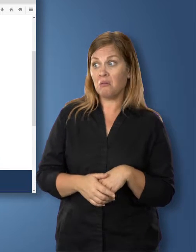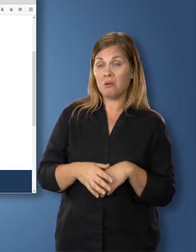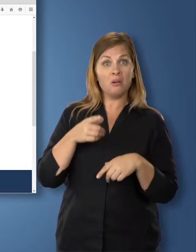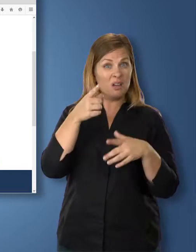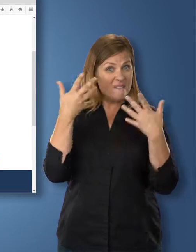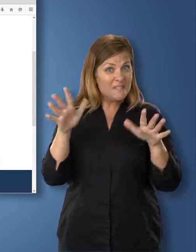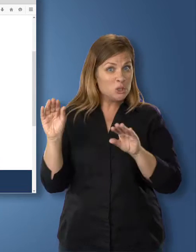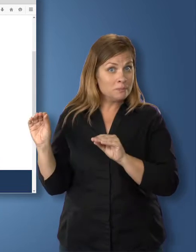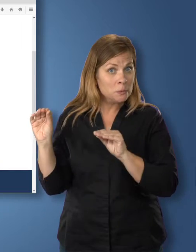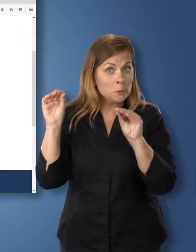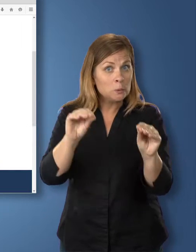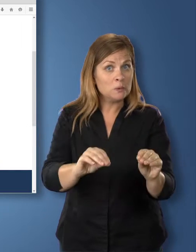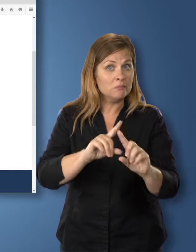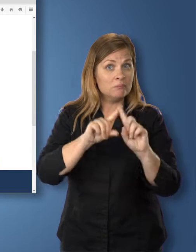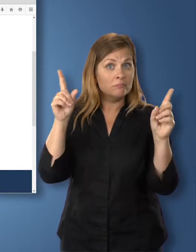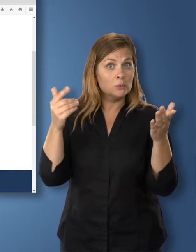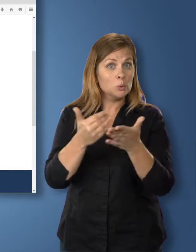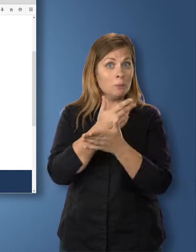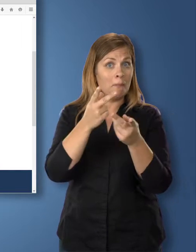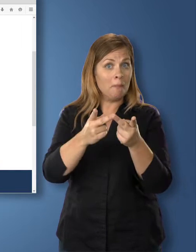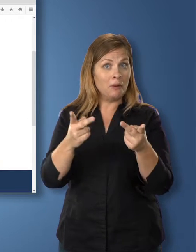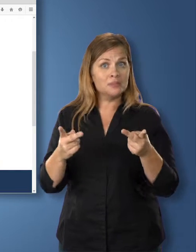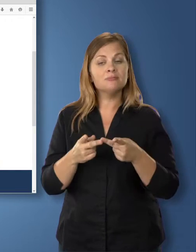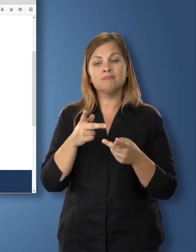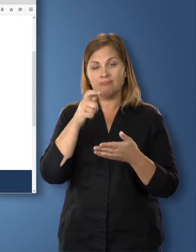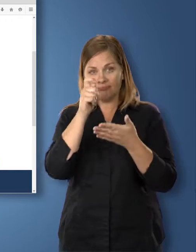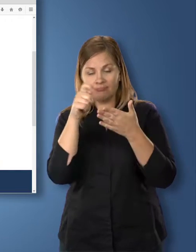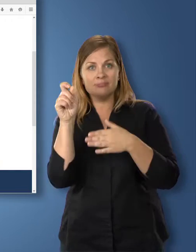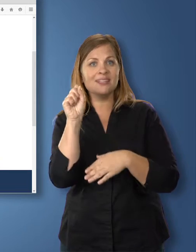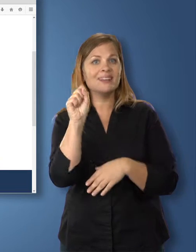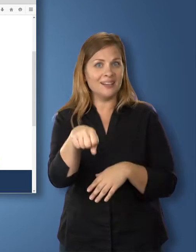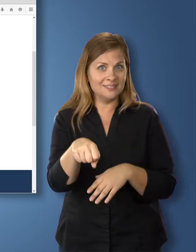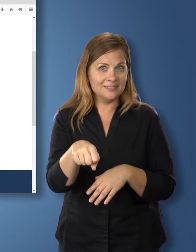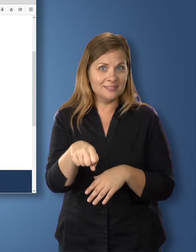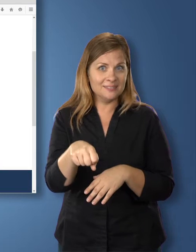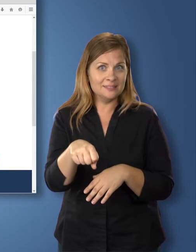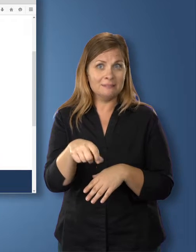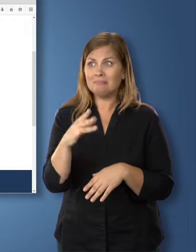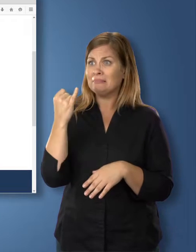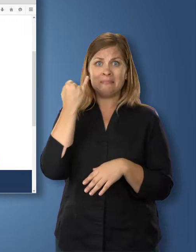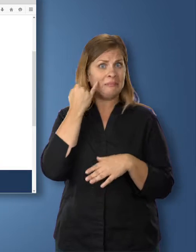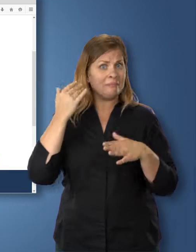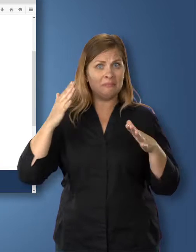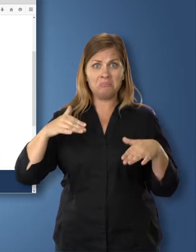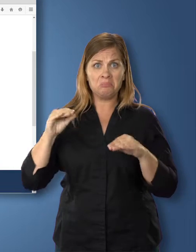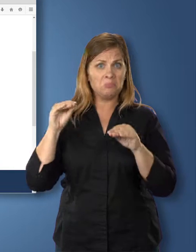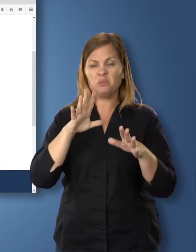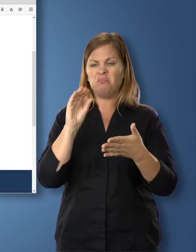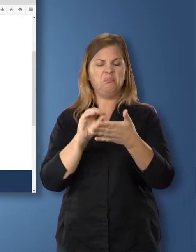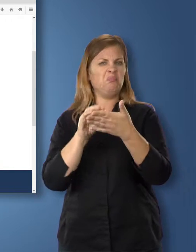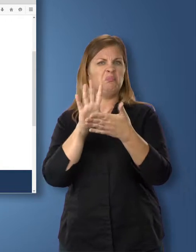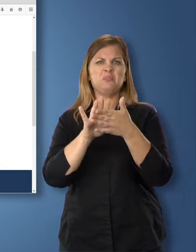It asks if you have moved since you last registered to vote. Click 'yes' or 'no.' If you choose 'yes,'